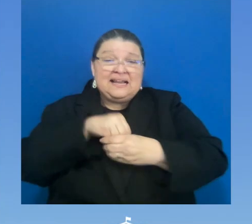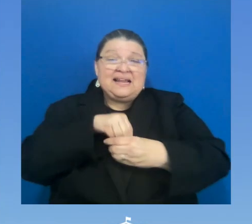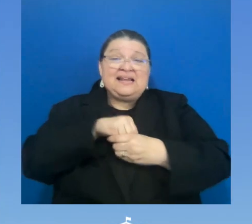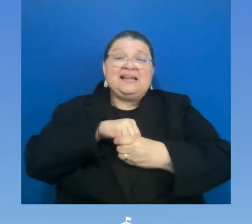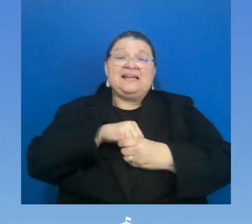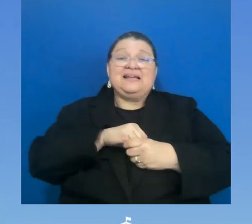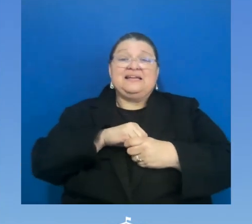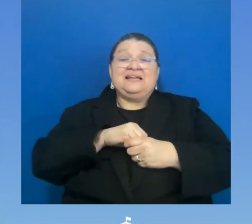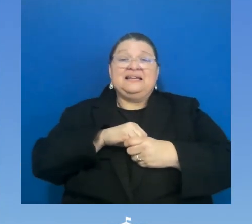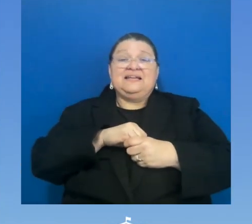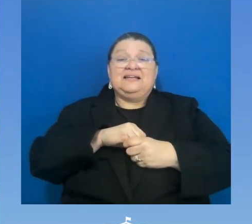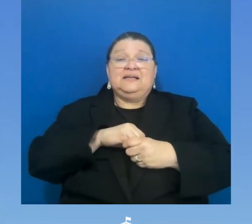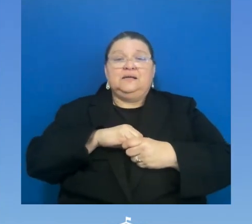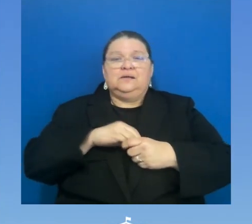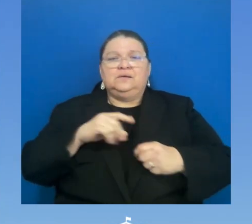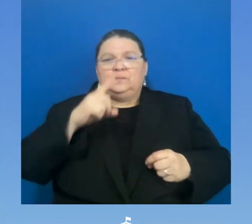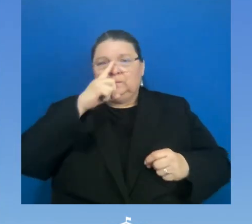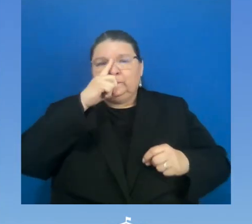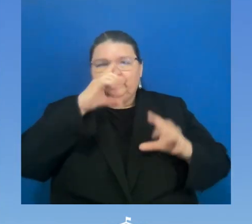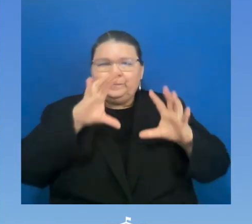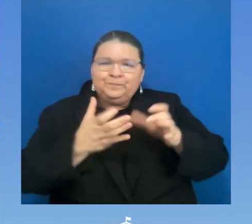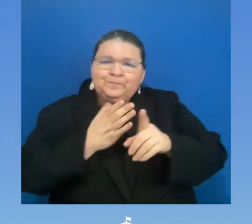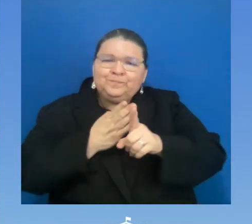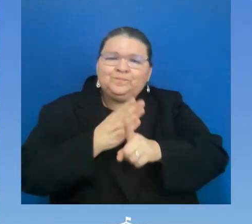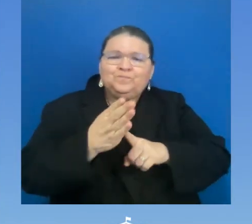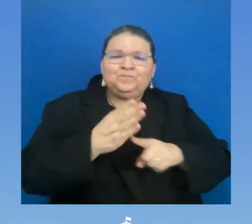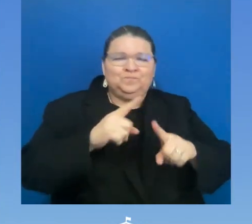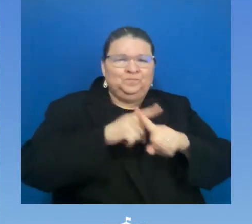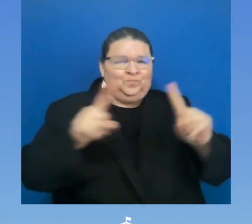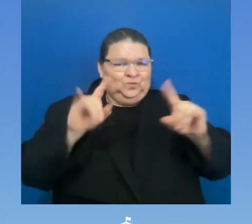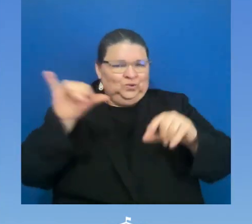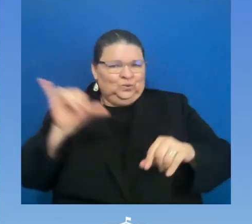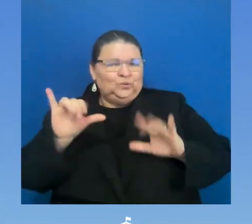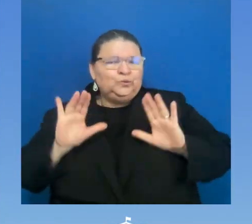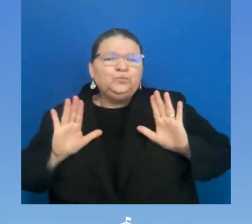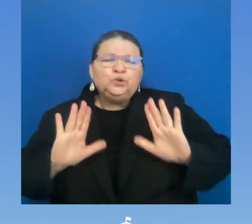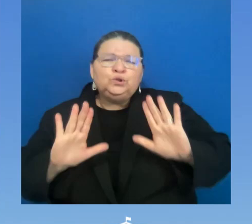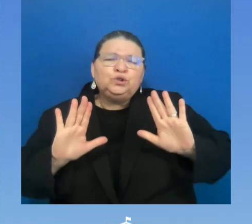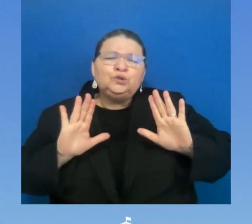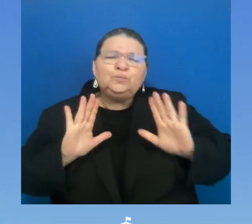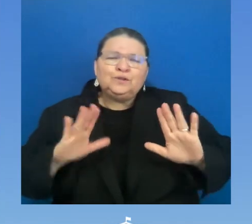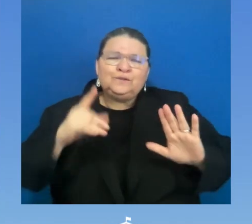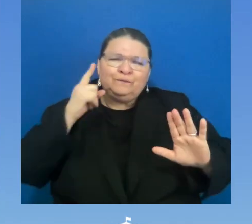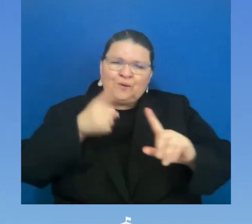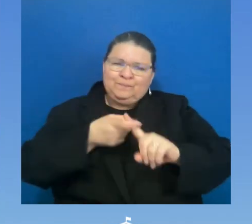about what that experience was like for you, as a former player, but then being the president